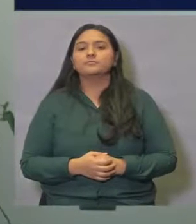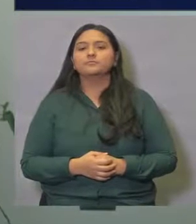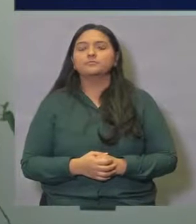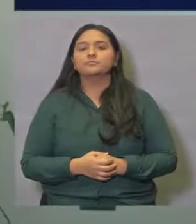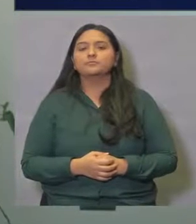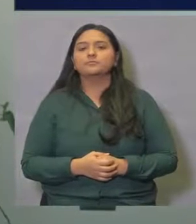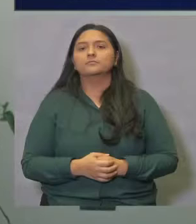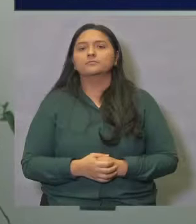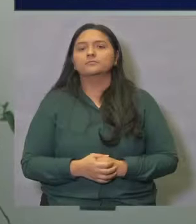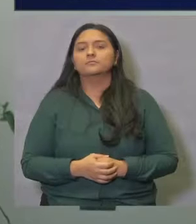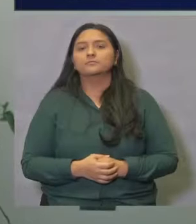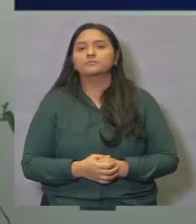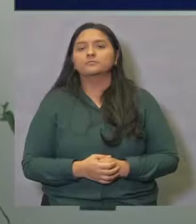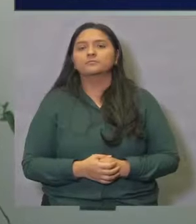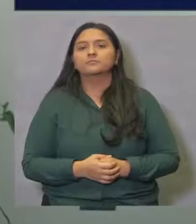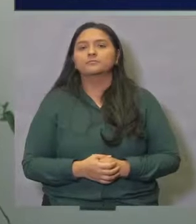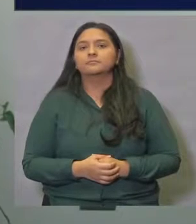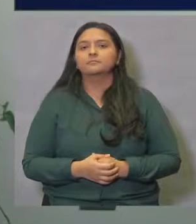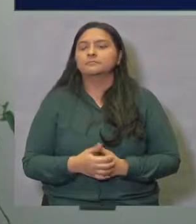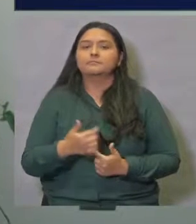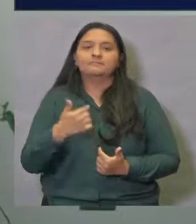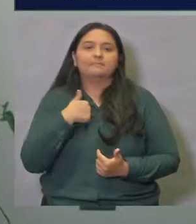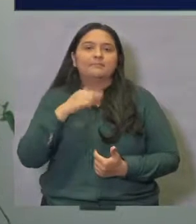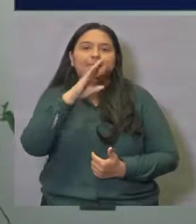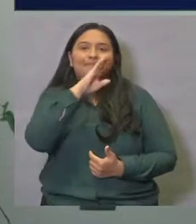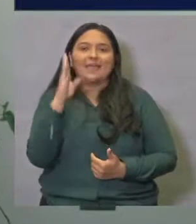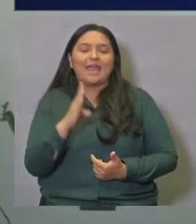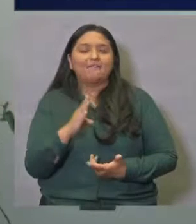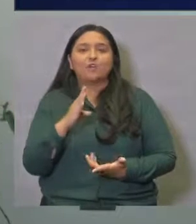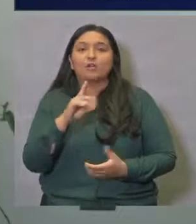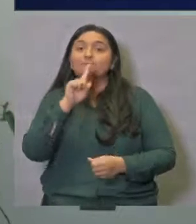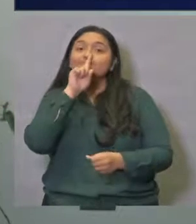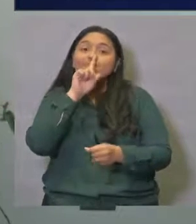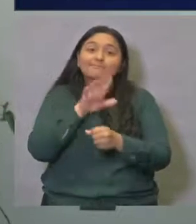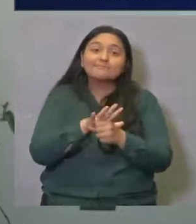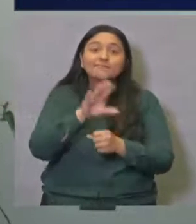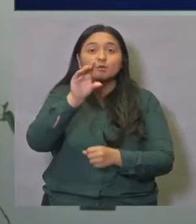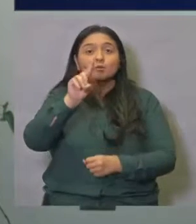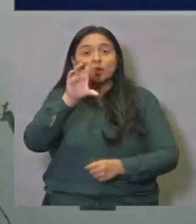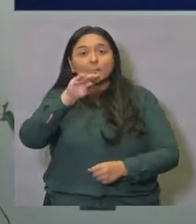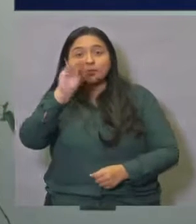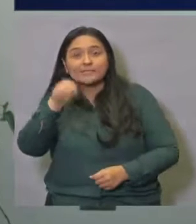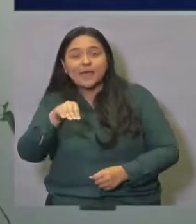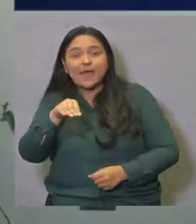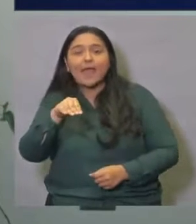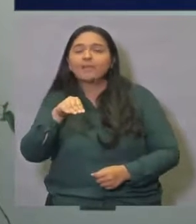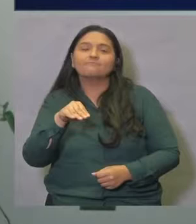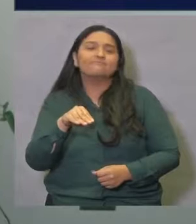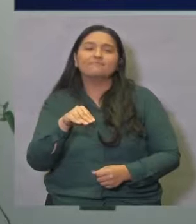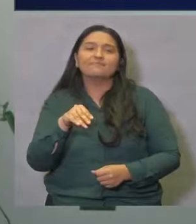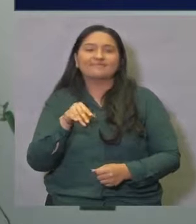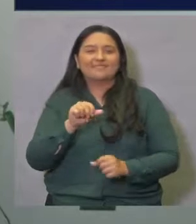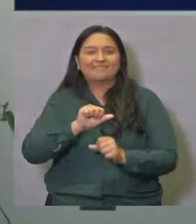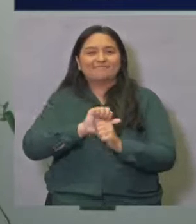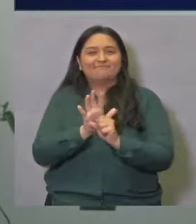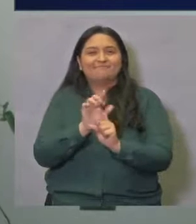COMMENT ON THE MOU.